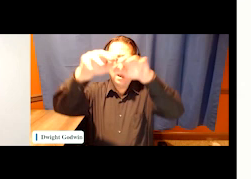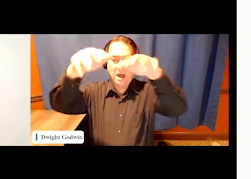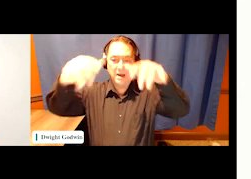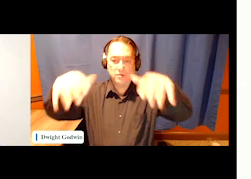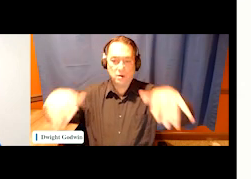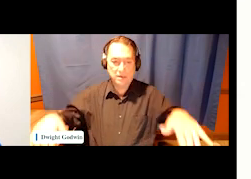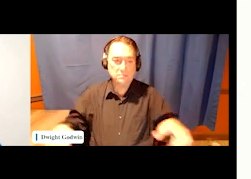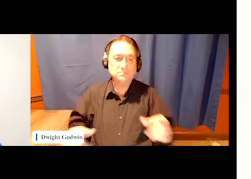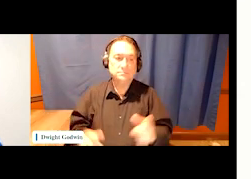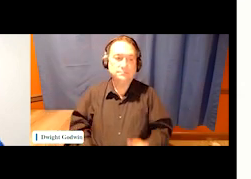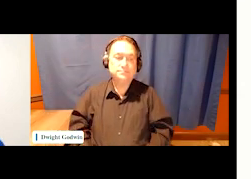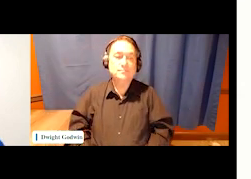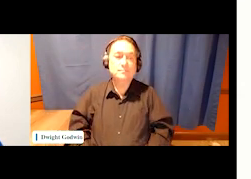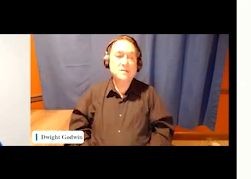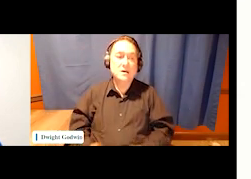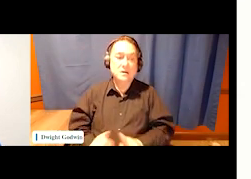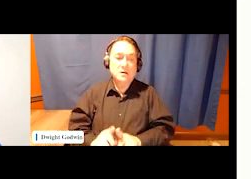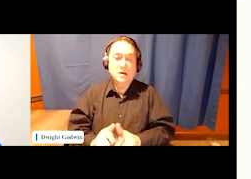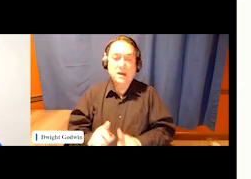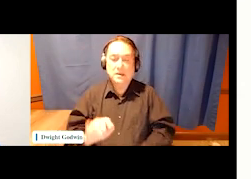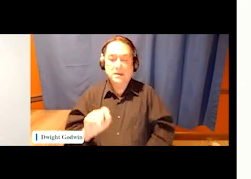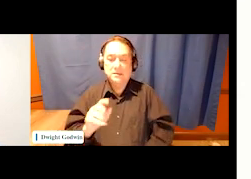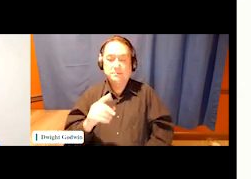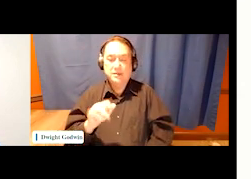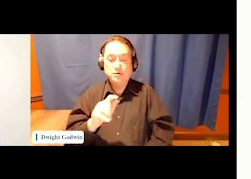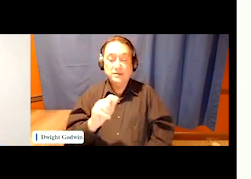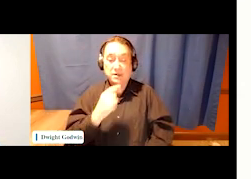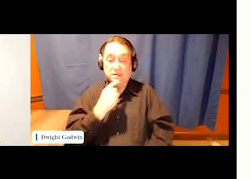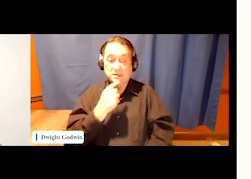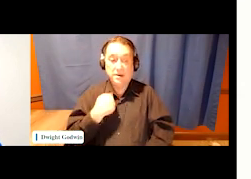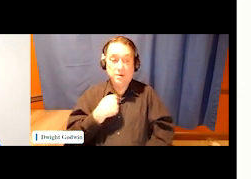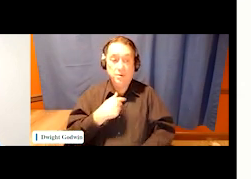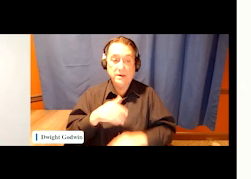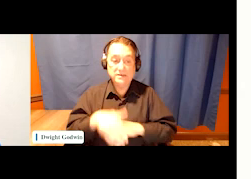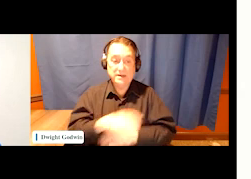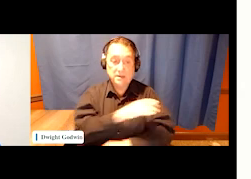Okay. So, as Patricia stated, we dispatch a clinician and a peer.